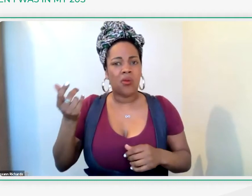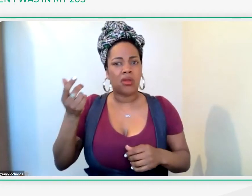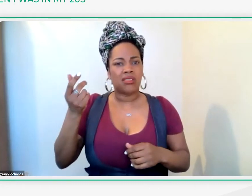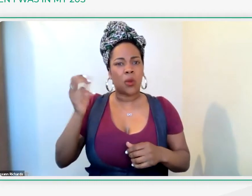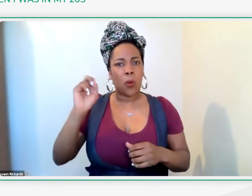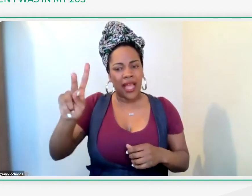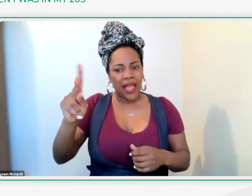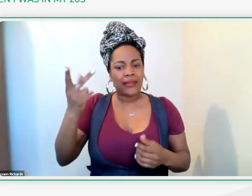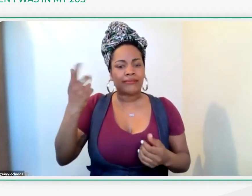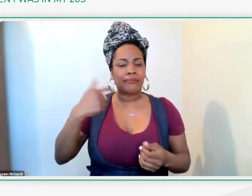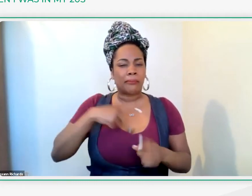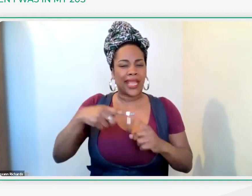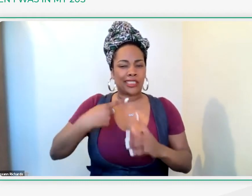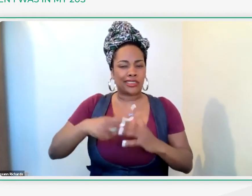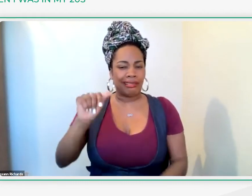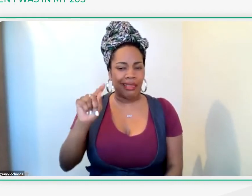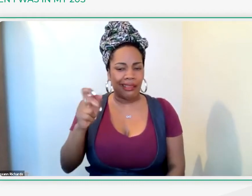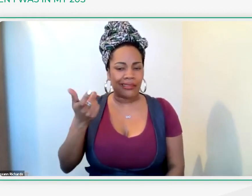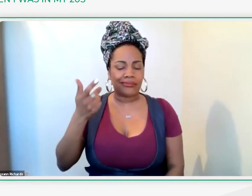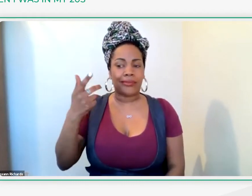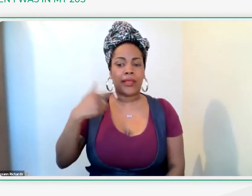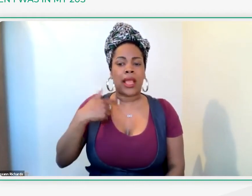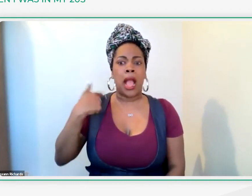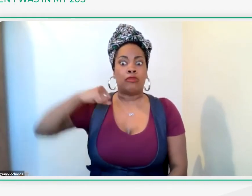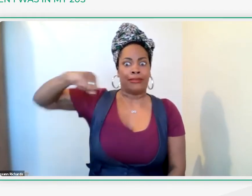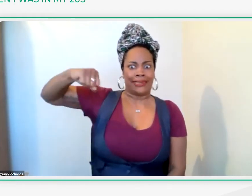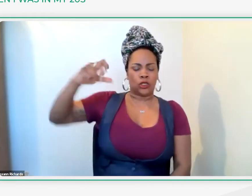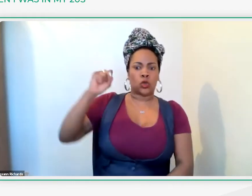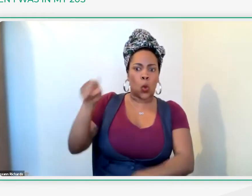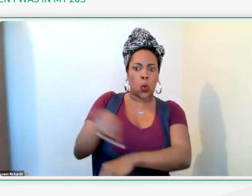and the land value can increase over time.